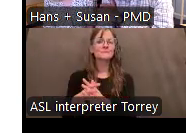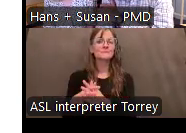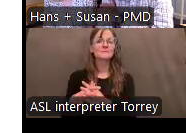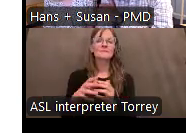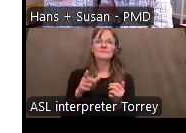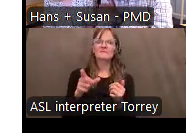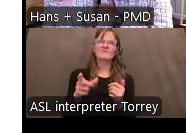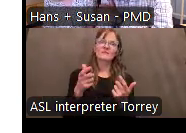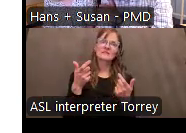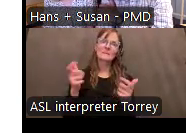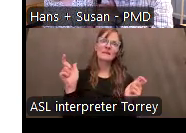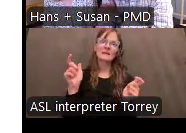Kevin, would you like to add anything?